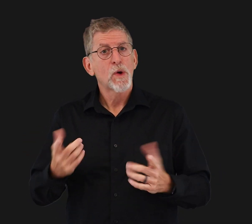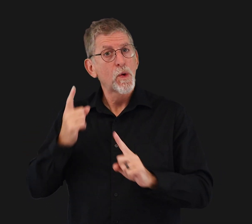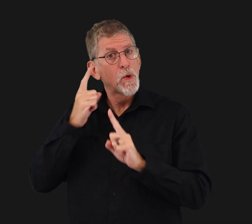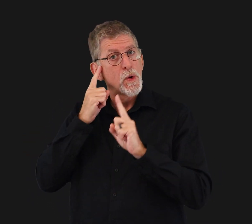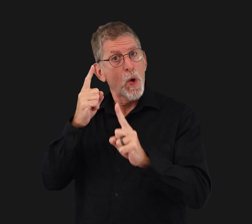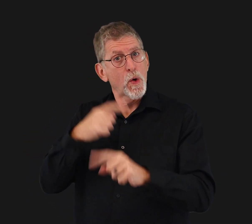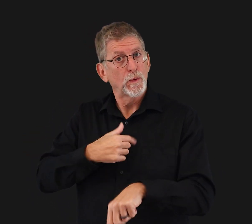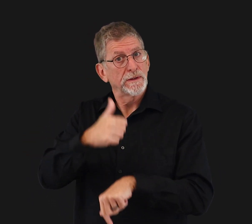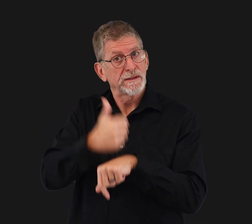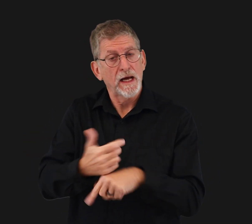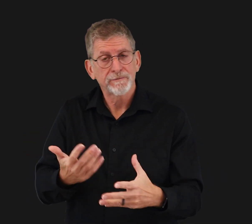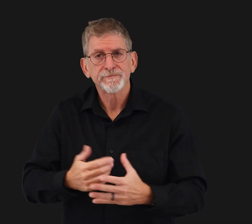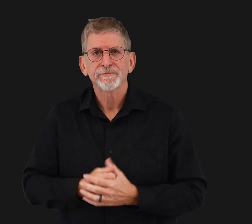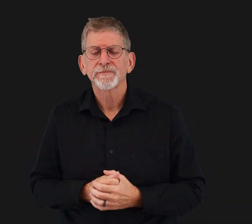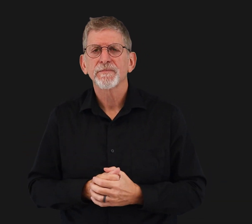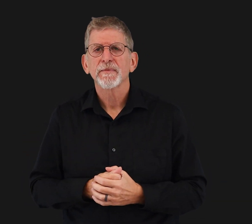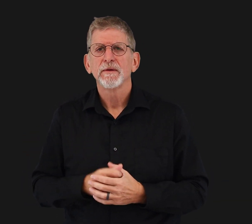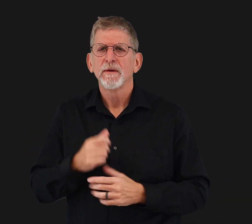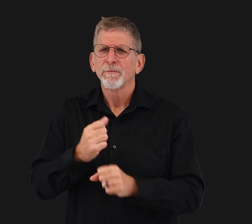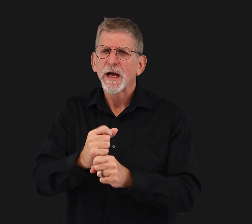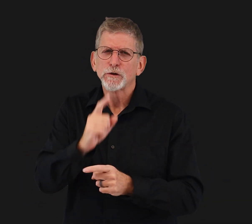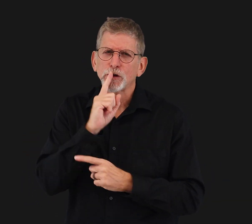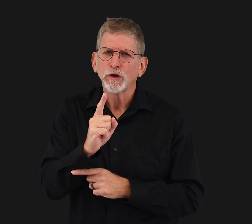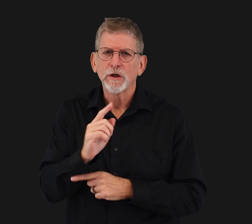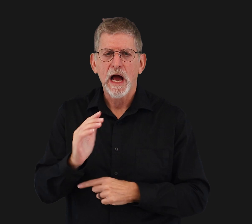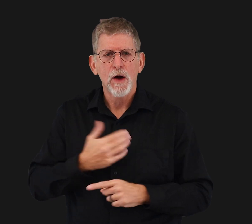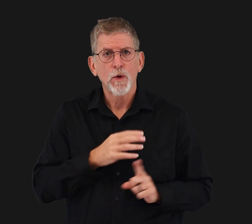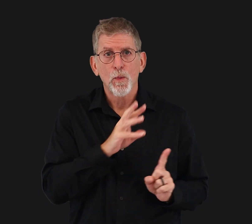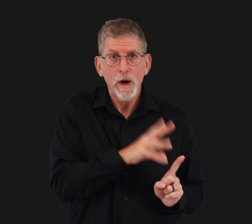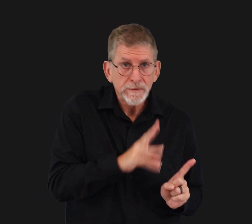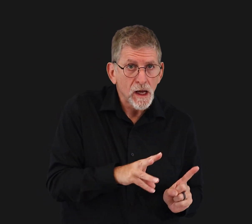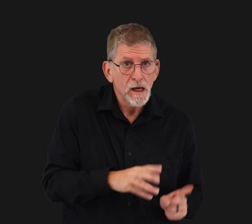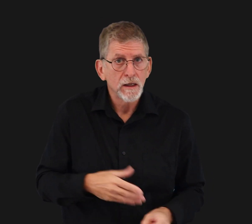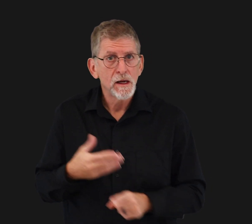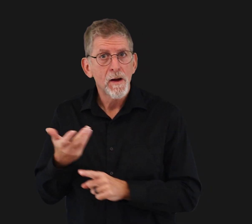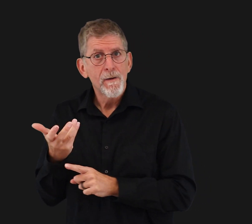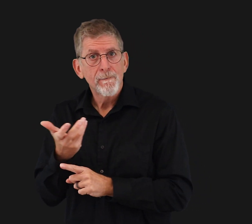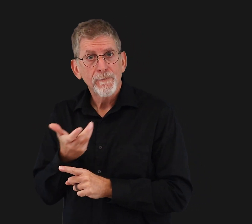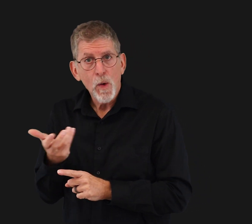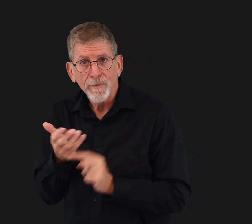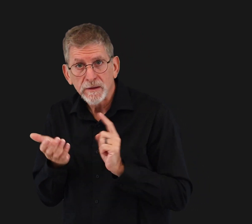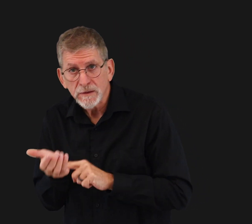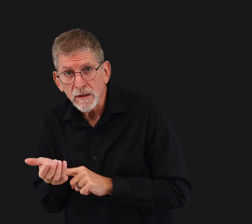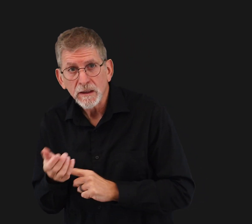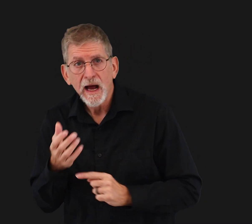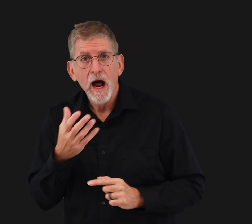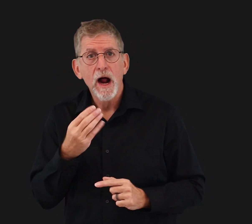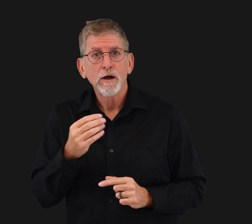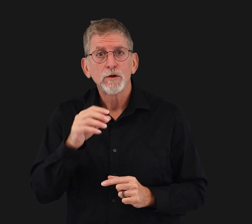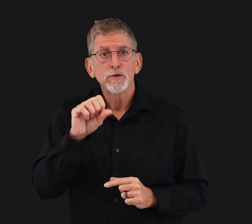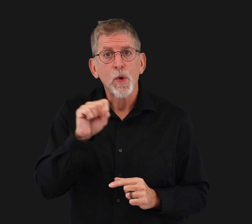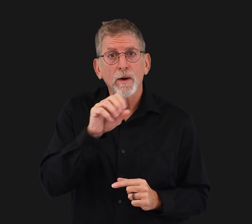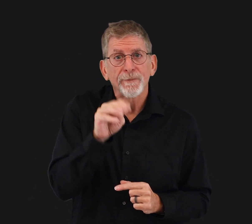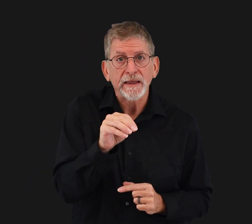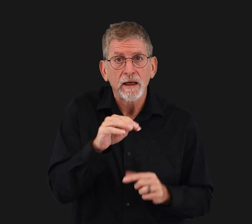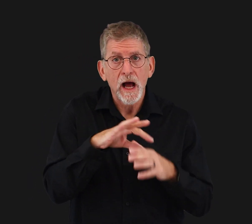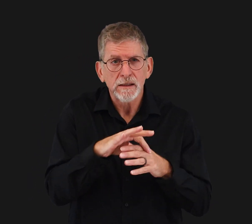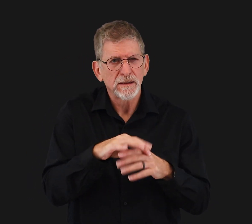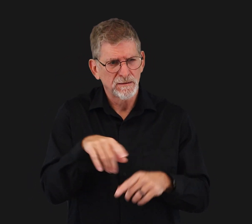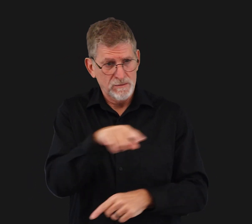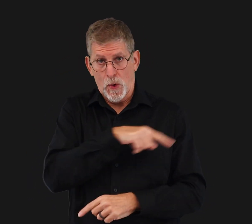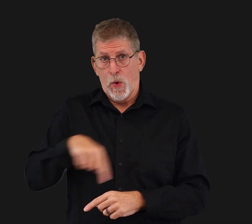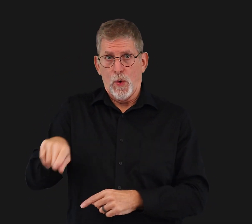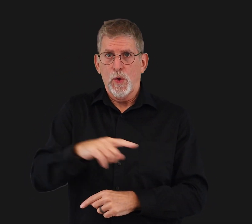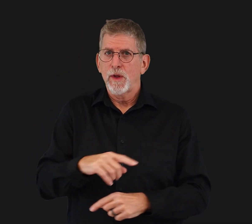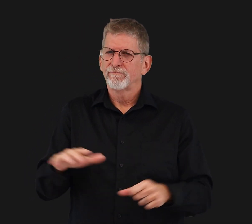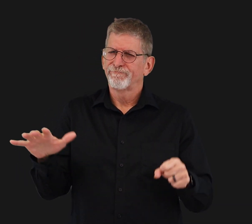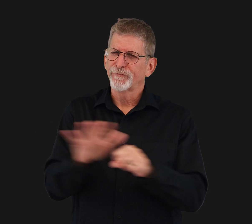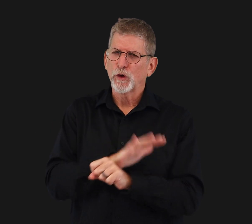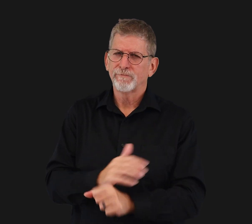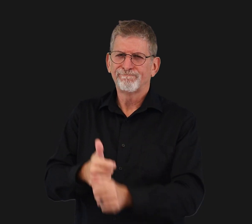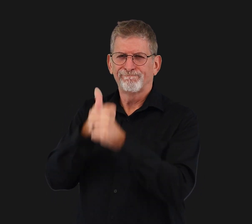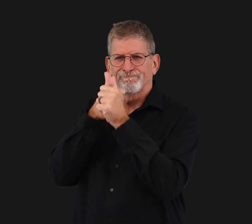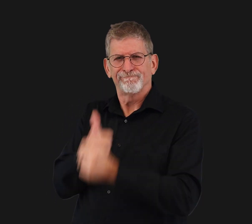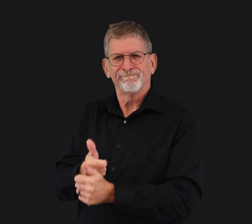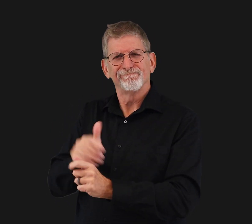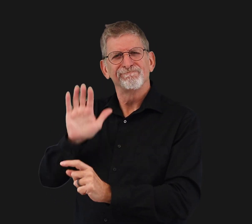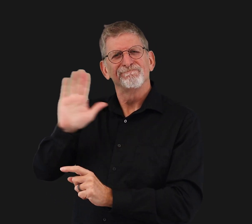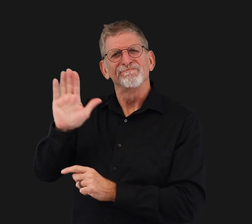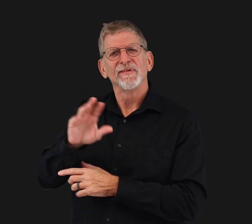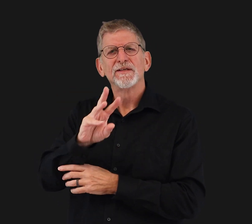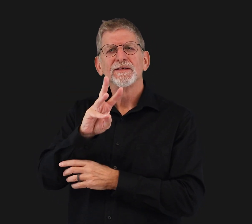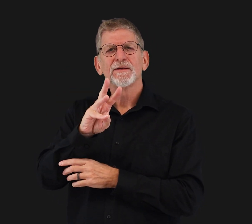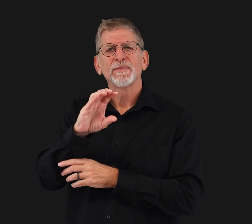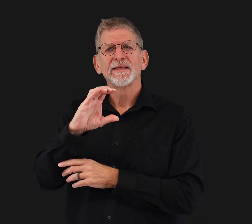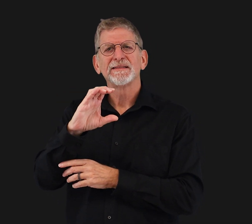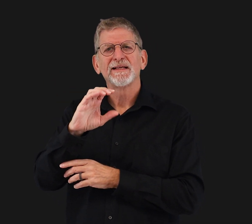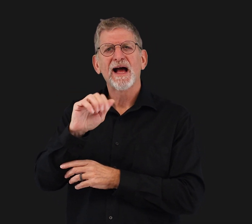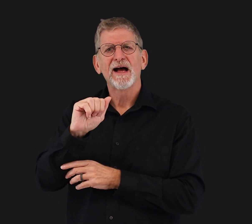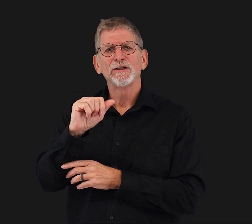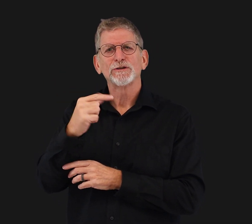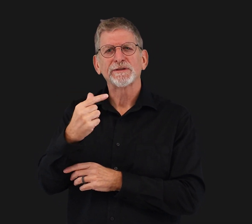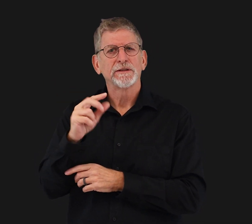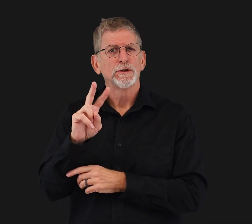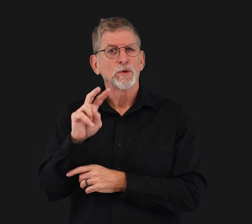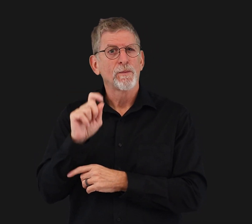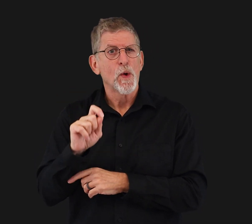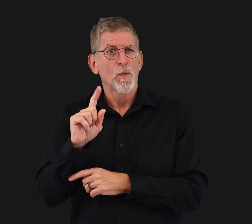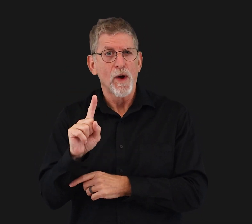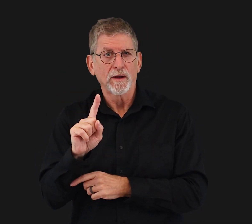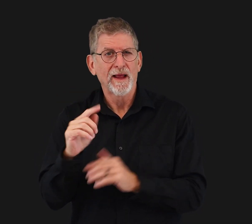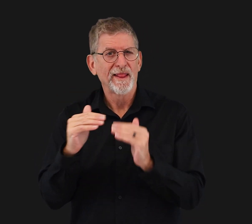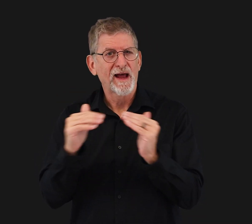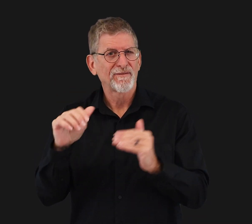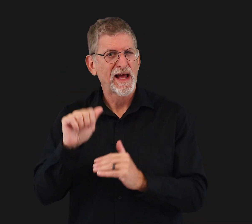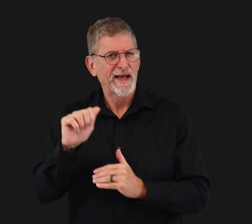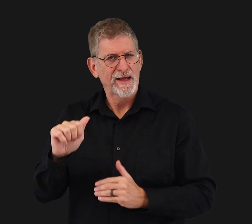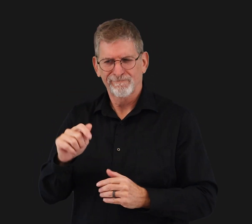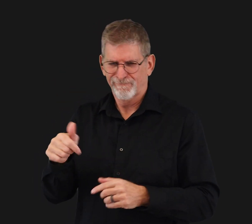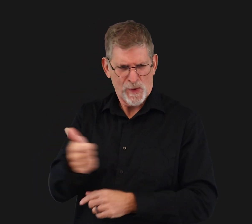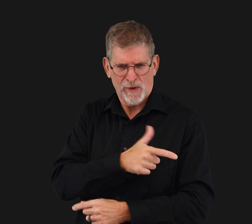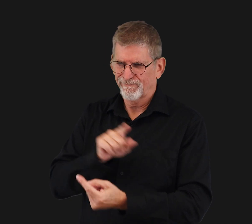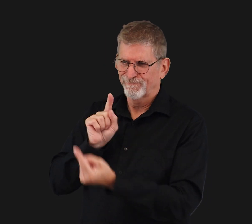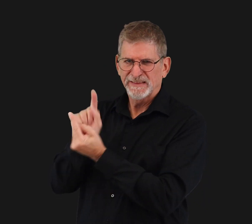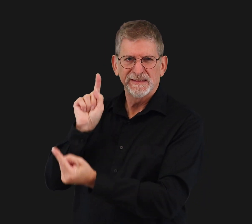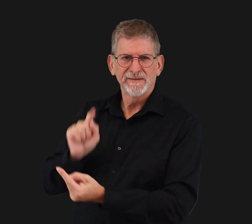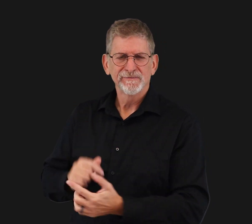Goal we set: Ensuring our website, mobile site, and social media content fully complies with WCAG 2.1, Level AA.